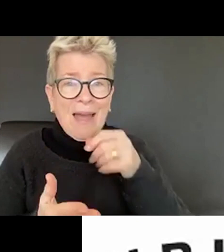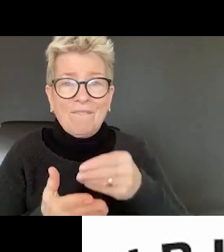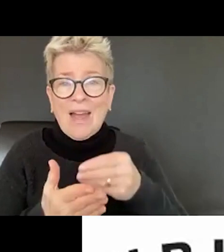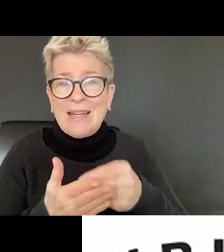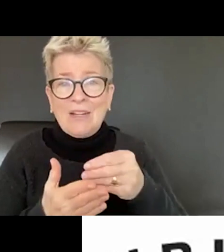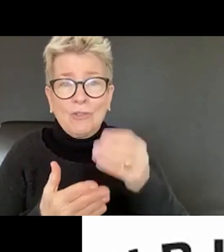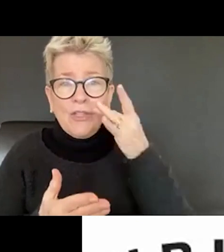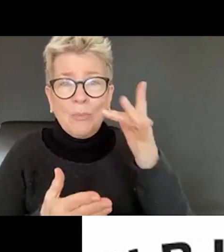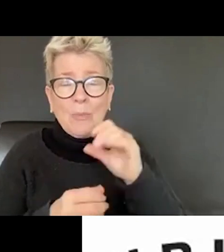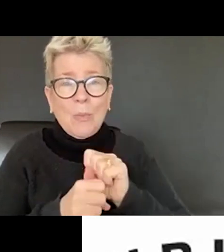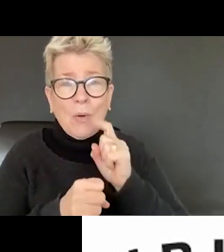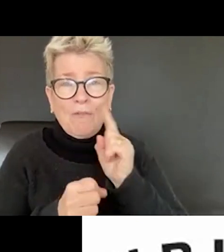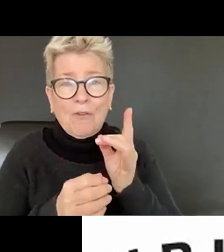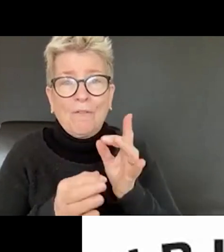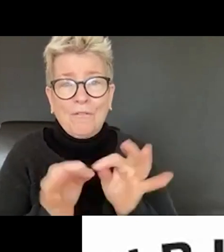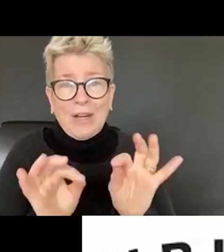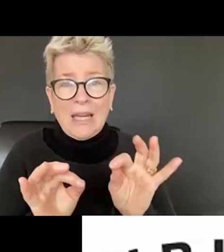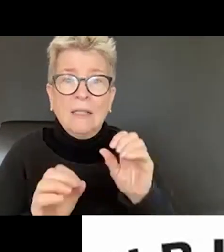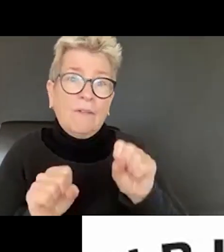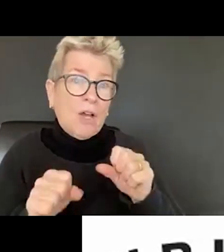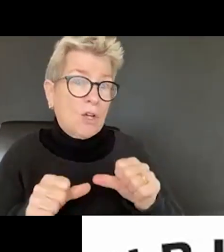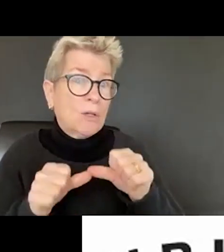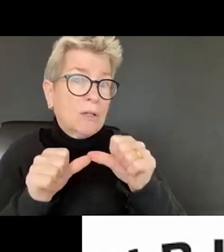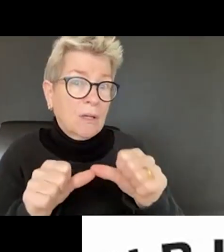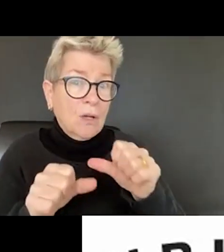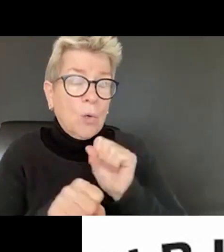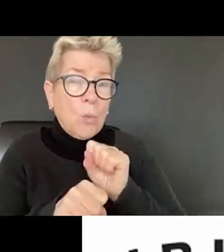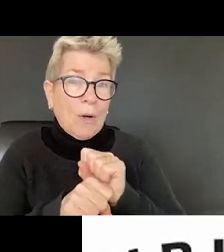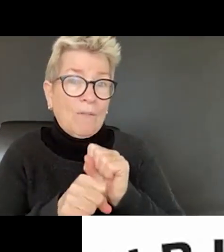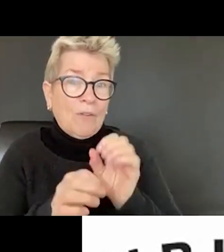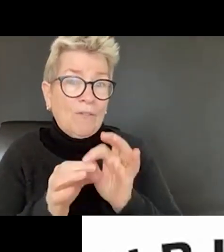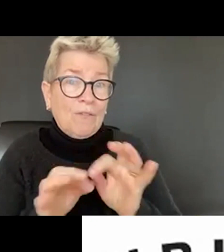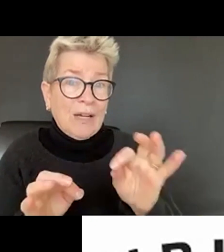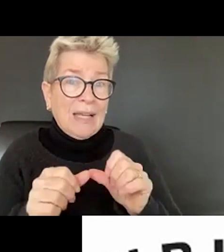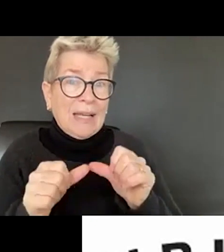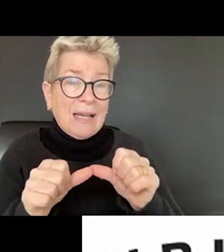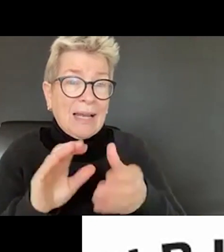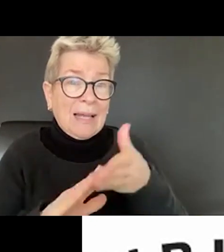was a way for me to sustain my life and still do that I absolutely would because I love this work